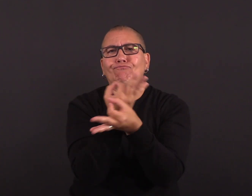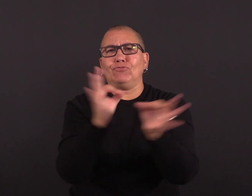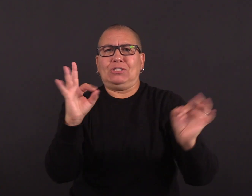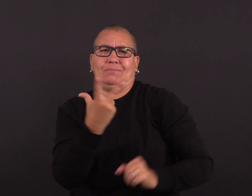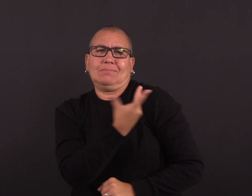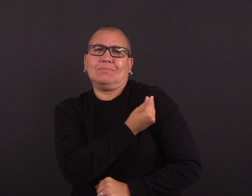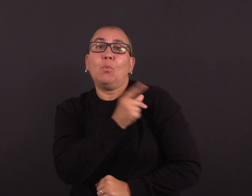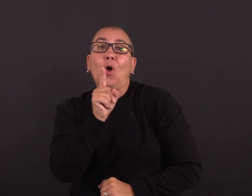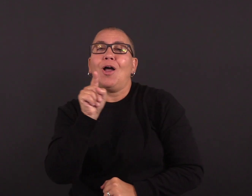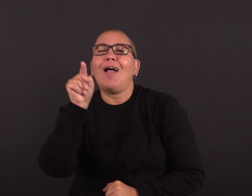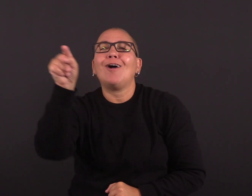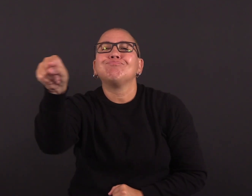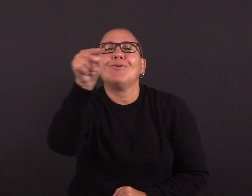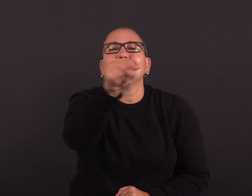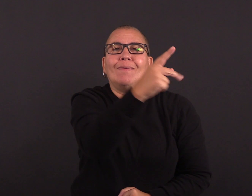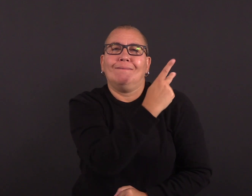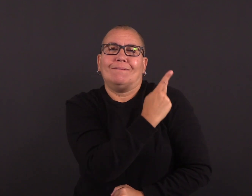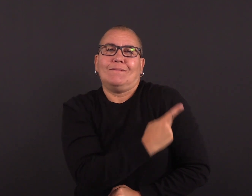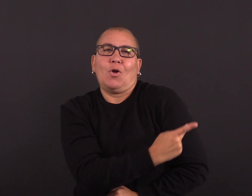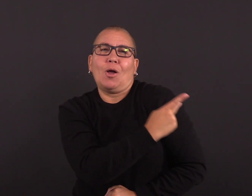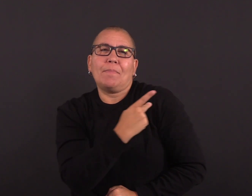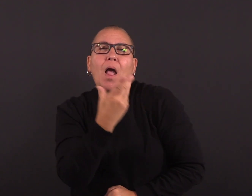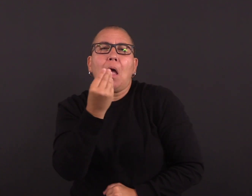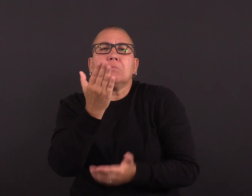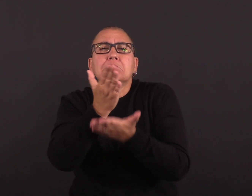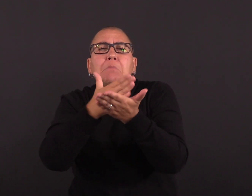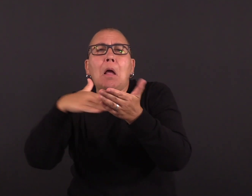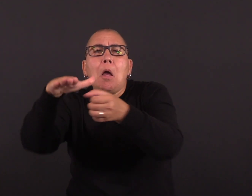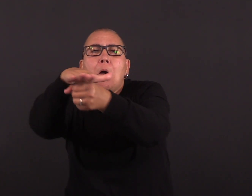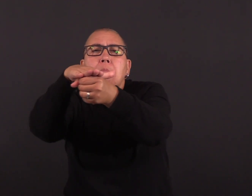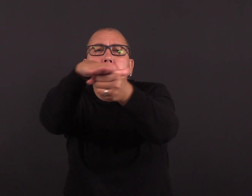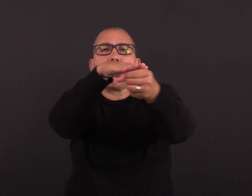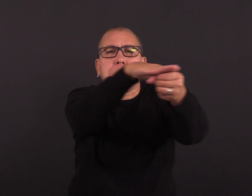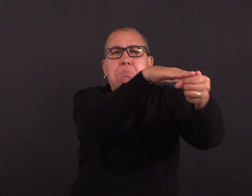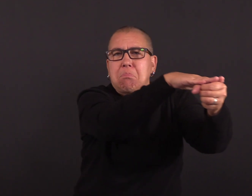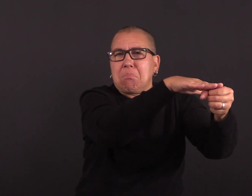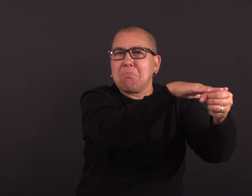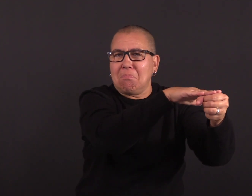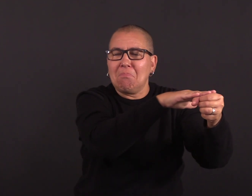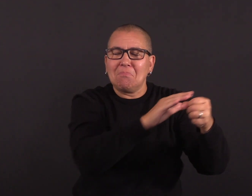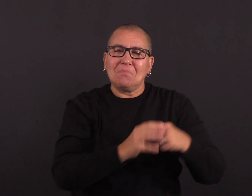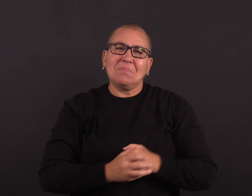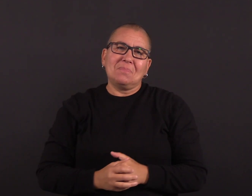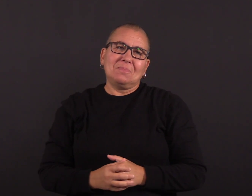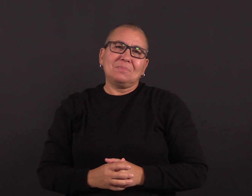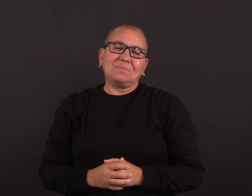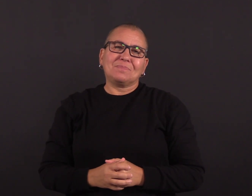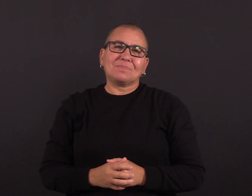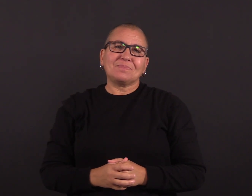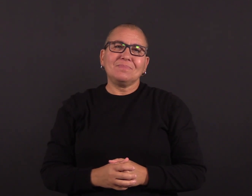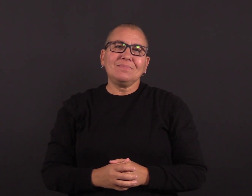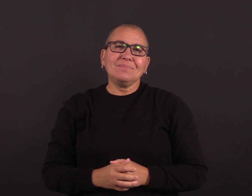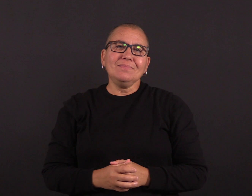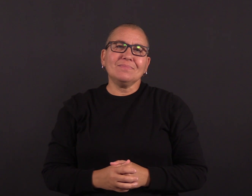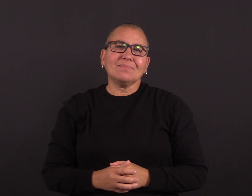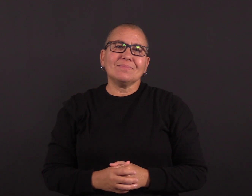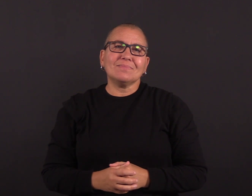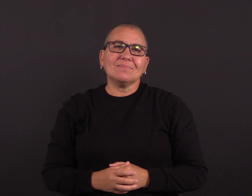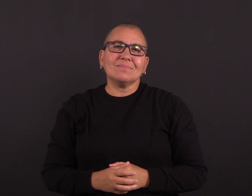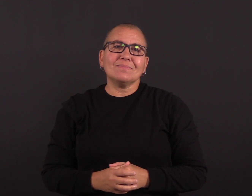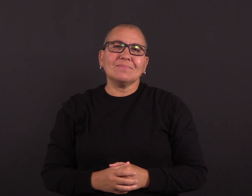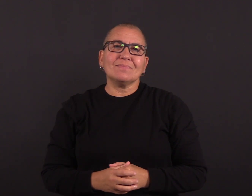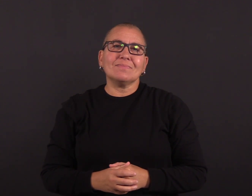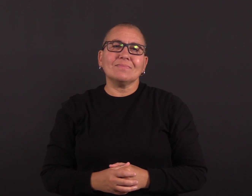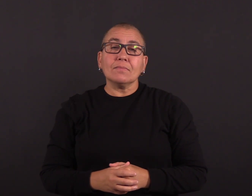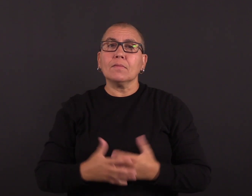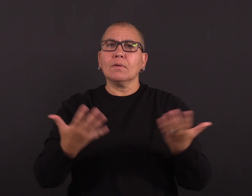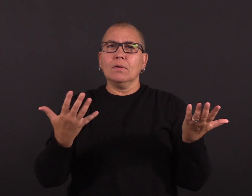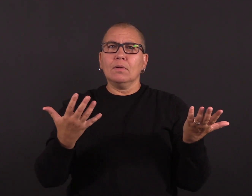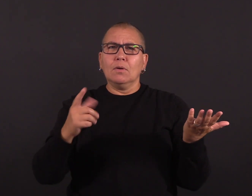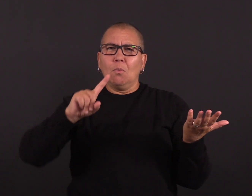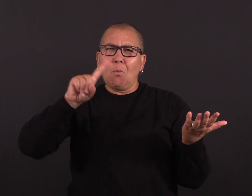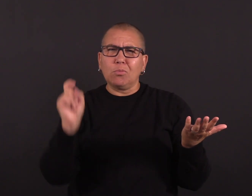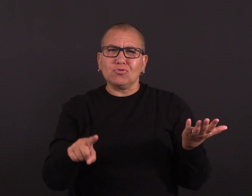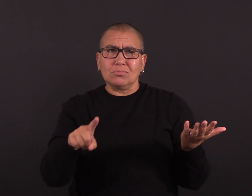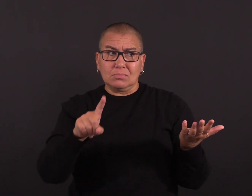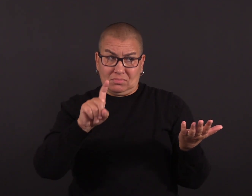like there was earlier in the pandemic? An uptick in vaccine interest is expected,